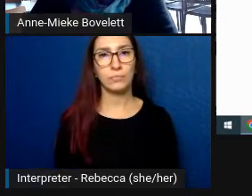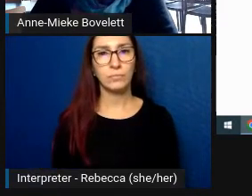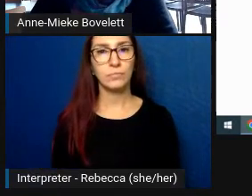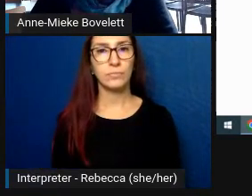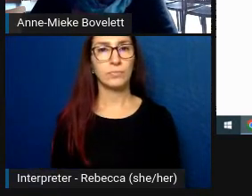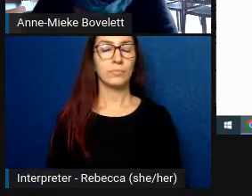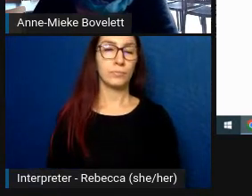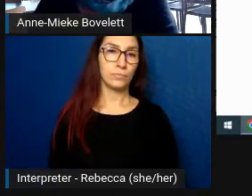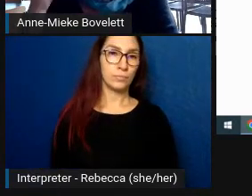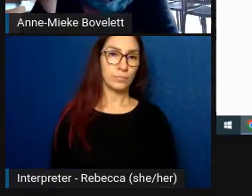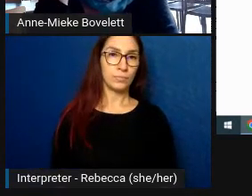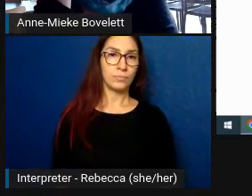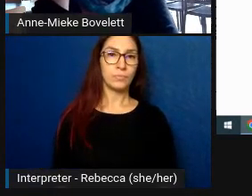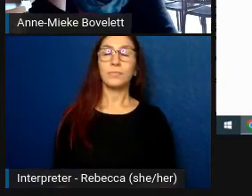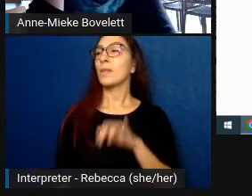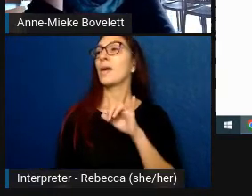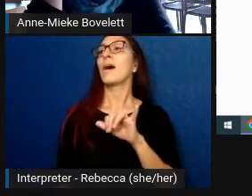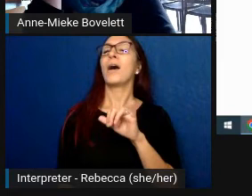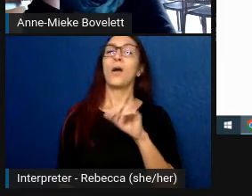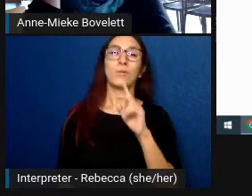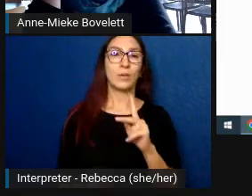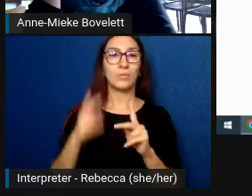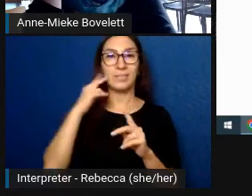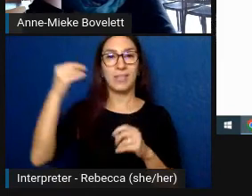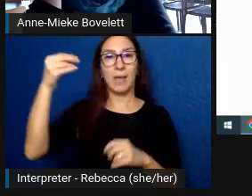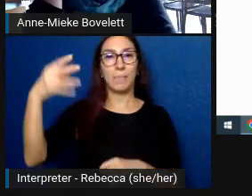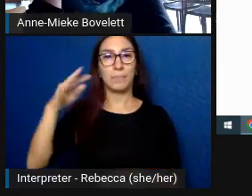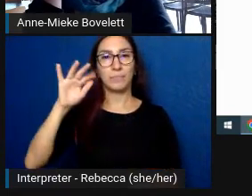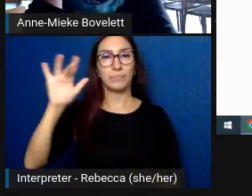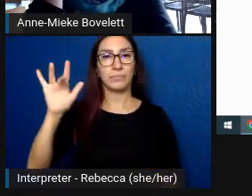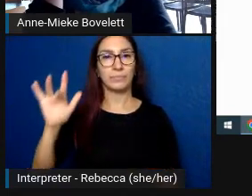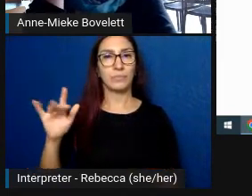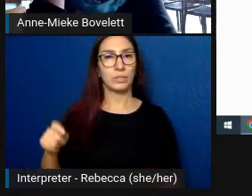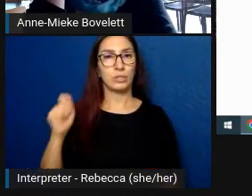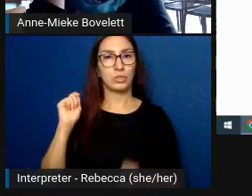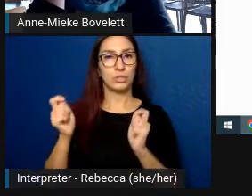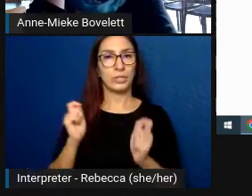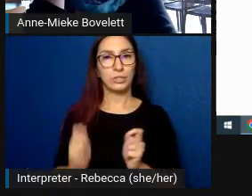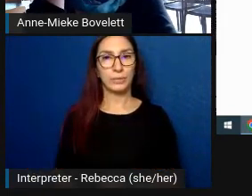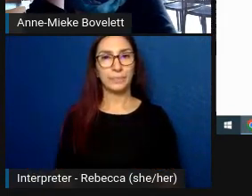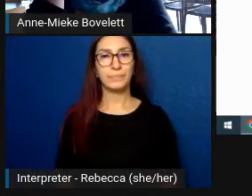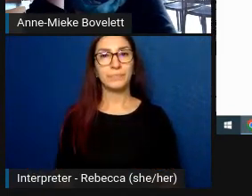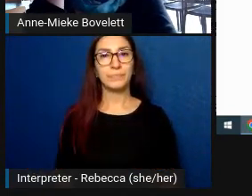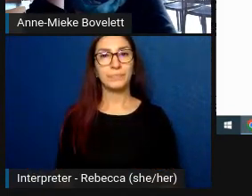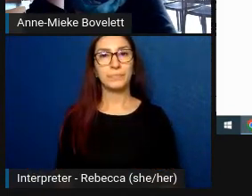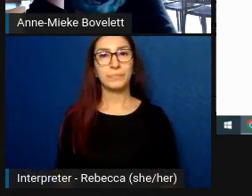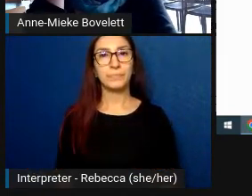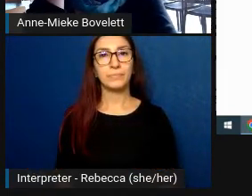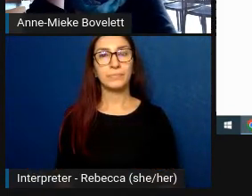You can see it's changing. [screen reader]